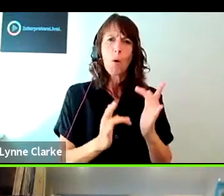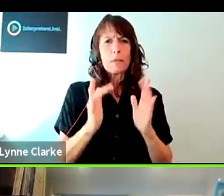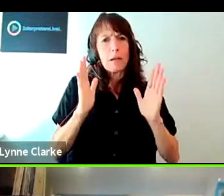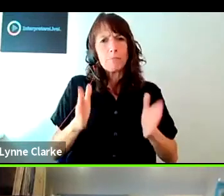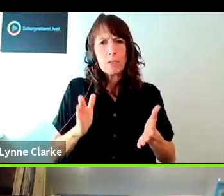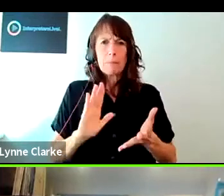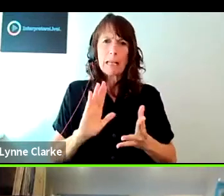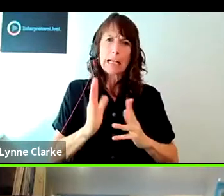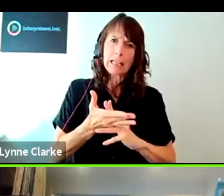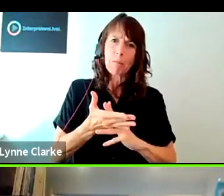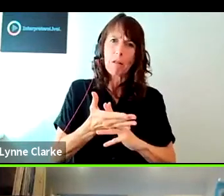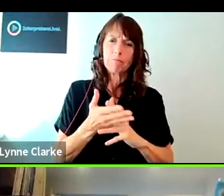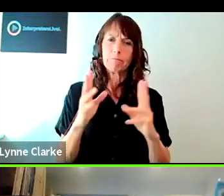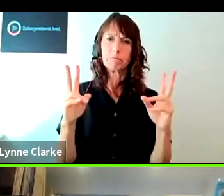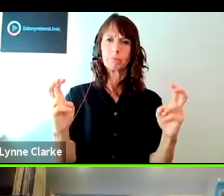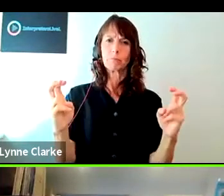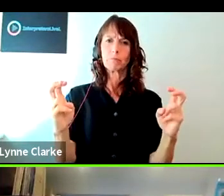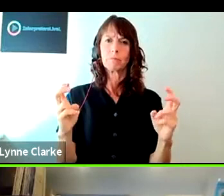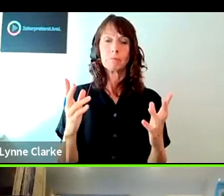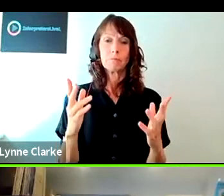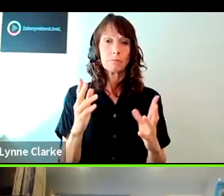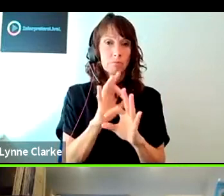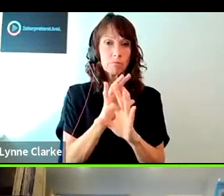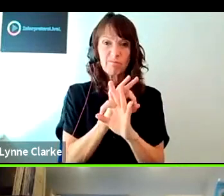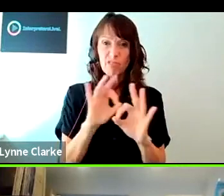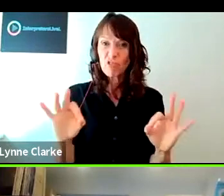And absolutely nothing happened.